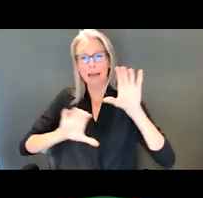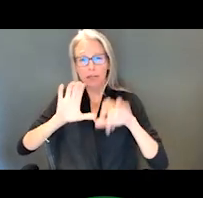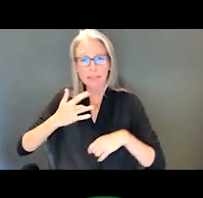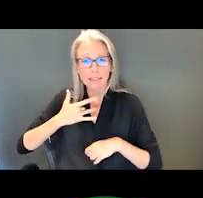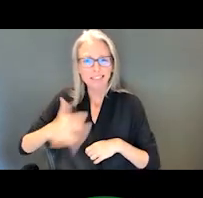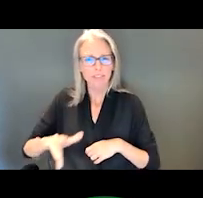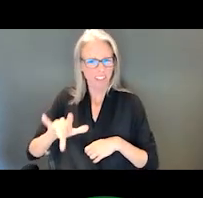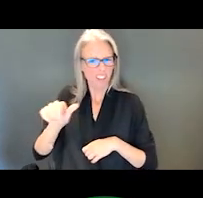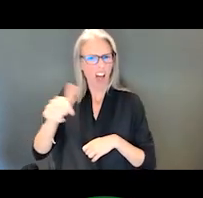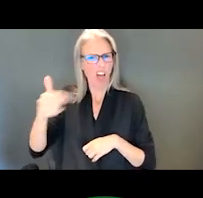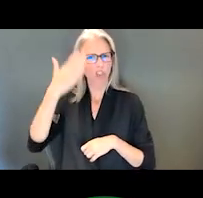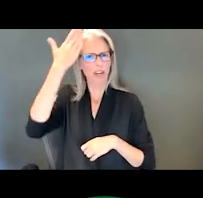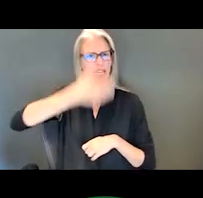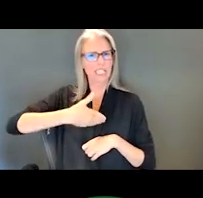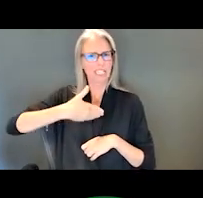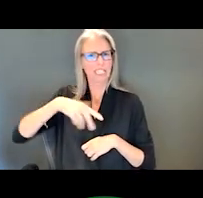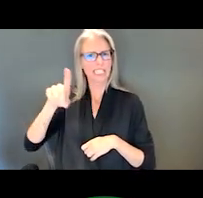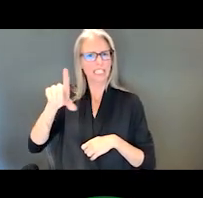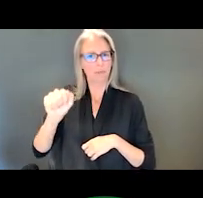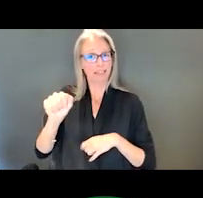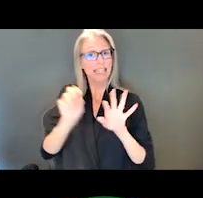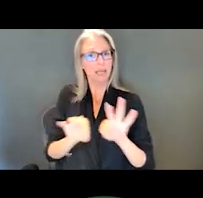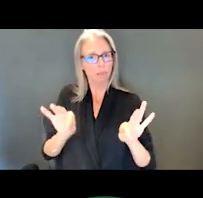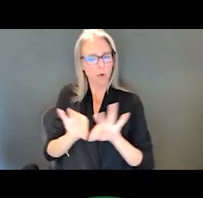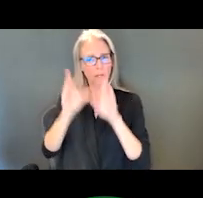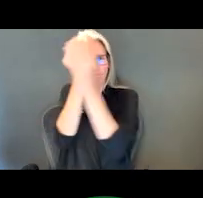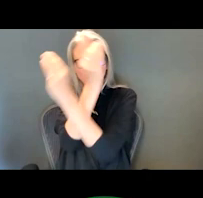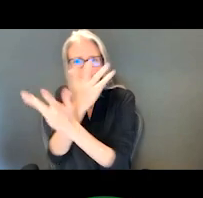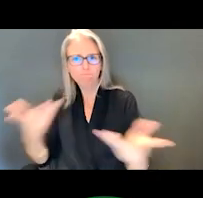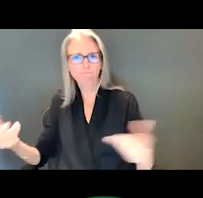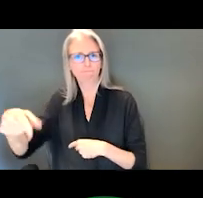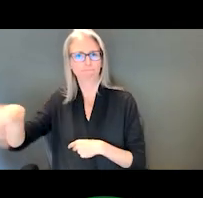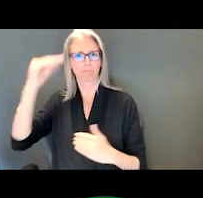need to remember that people with disabilities typically want to experience parks with other people.